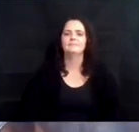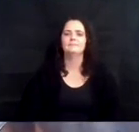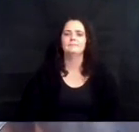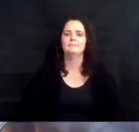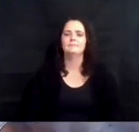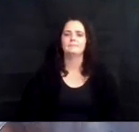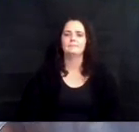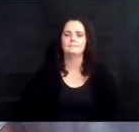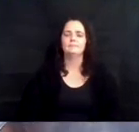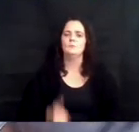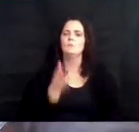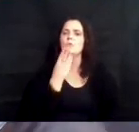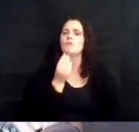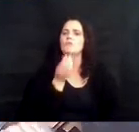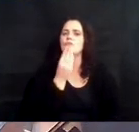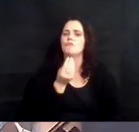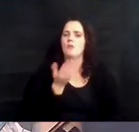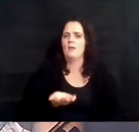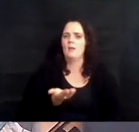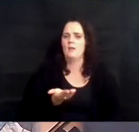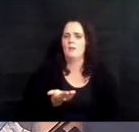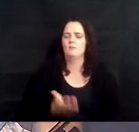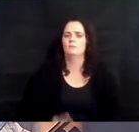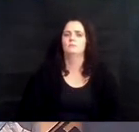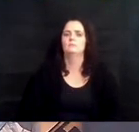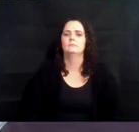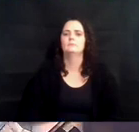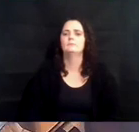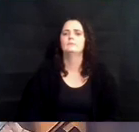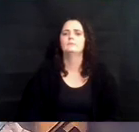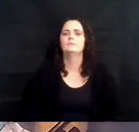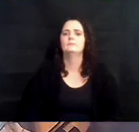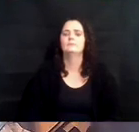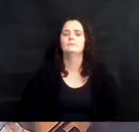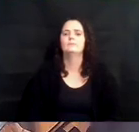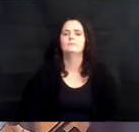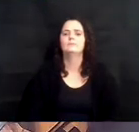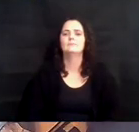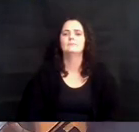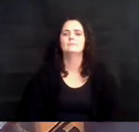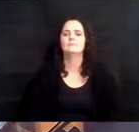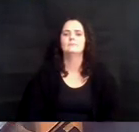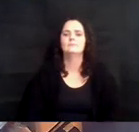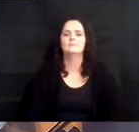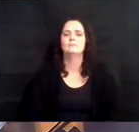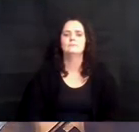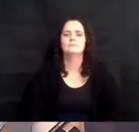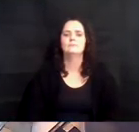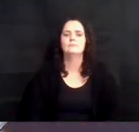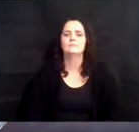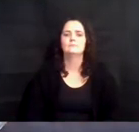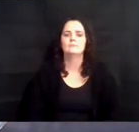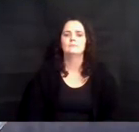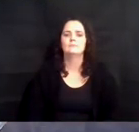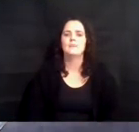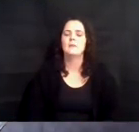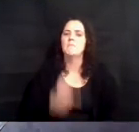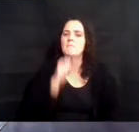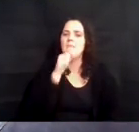that piece of brown paper there so you can see that quite clearly and now I've got my paper puppet little fellow.